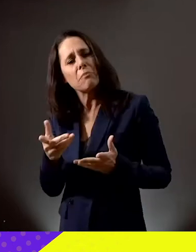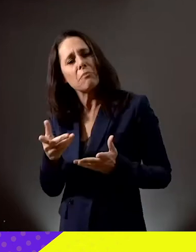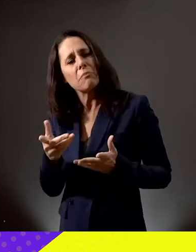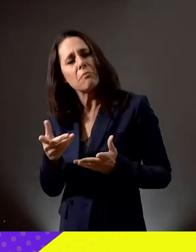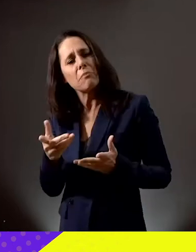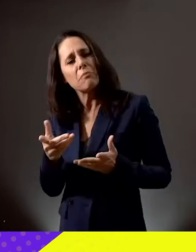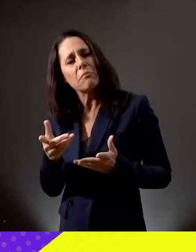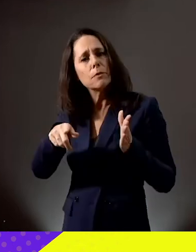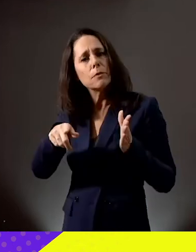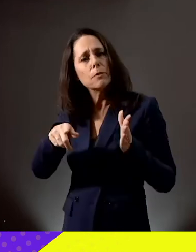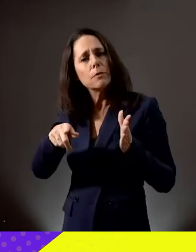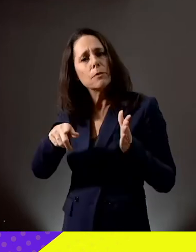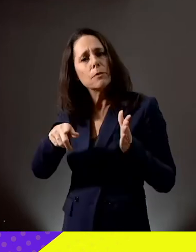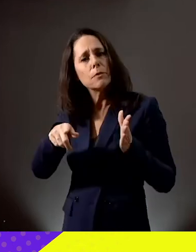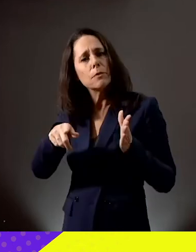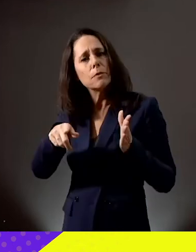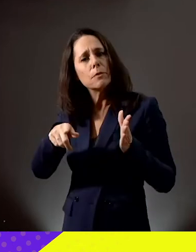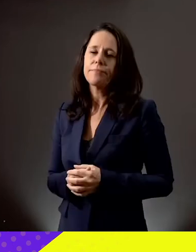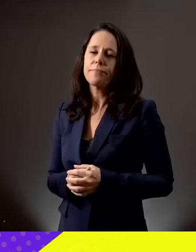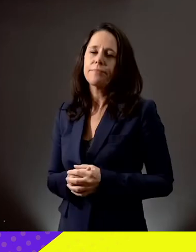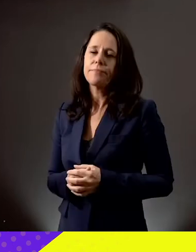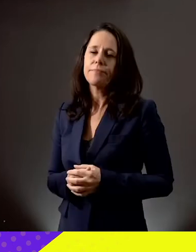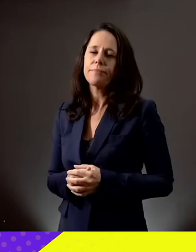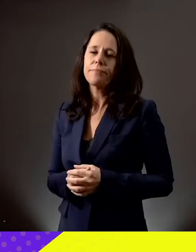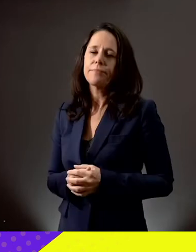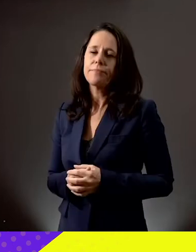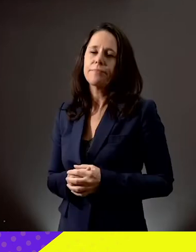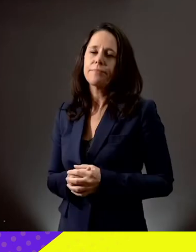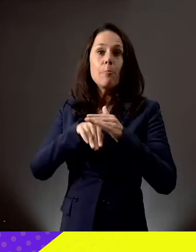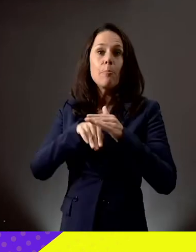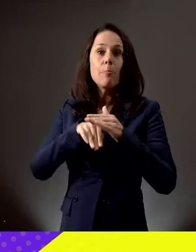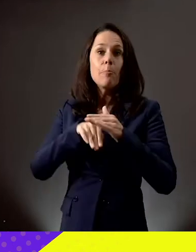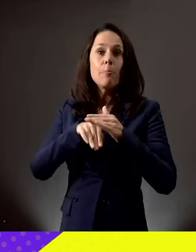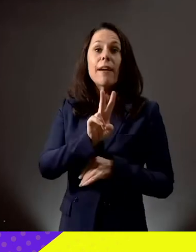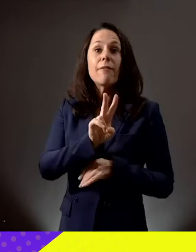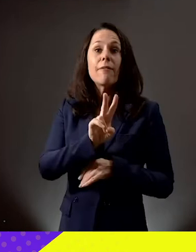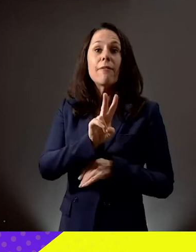Because we, besides within Dura Vermeer, also engage our network...